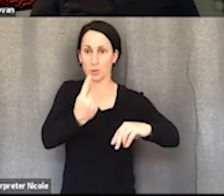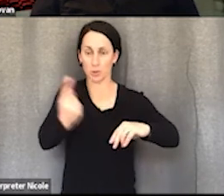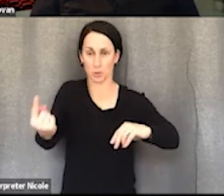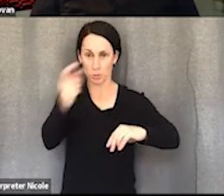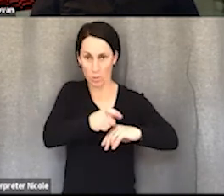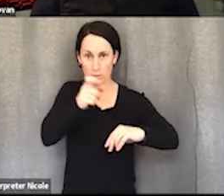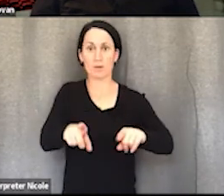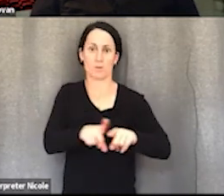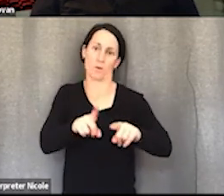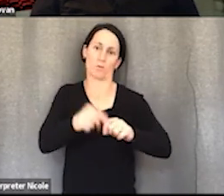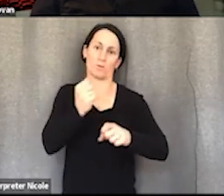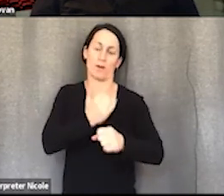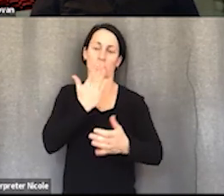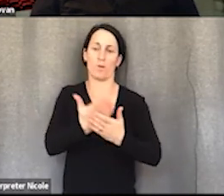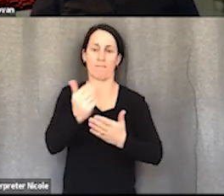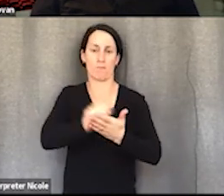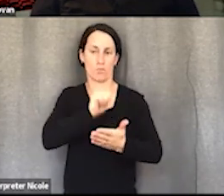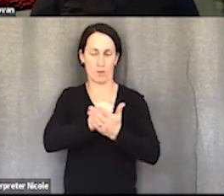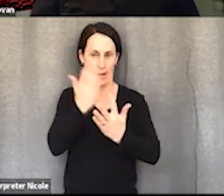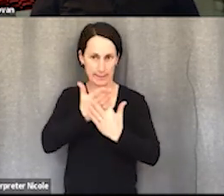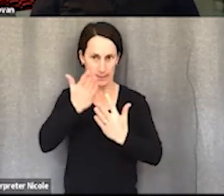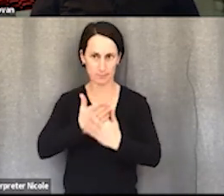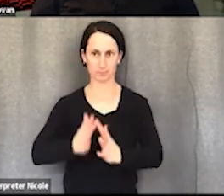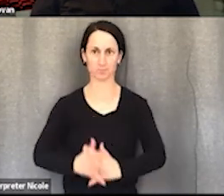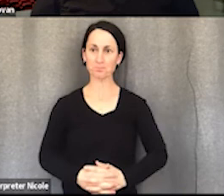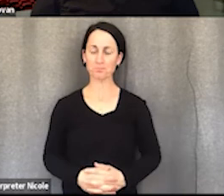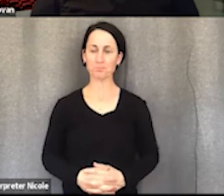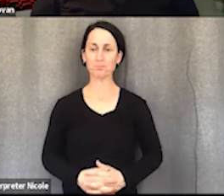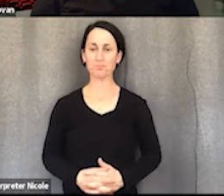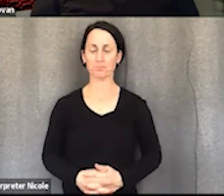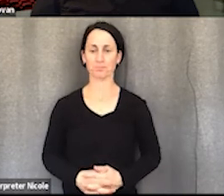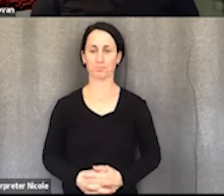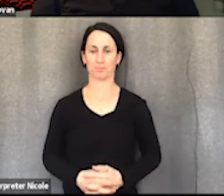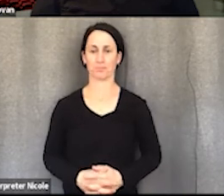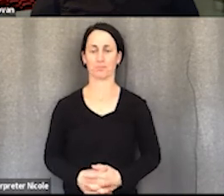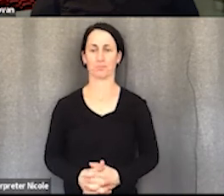important for those who experience physical access needs.